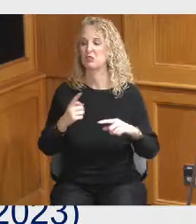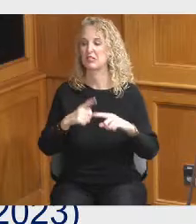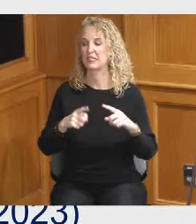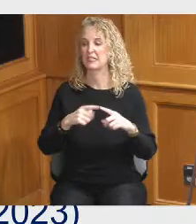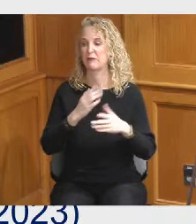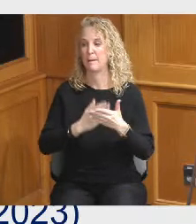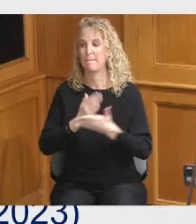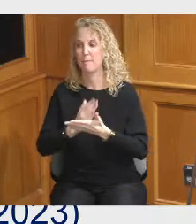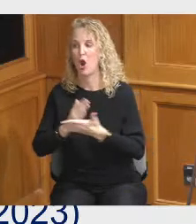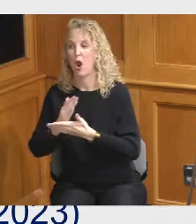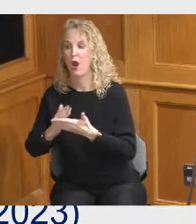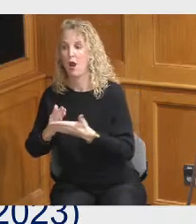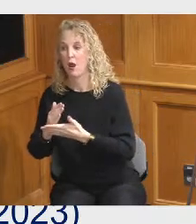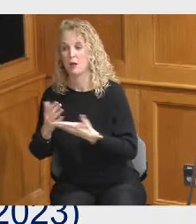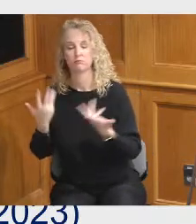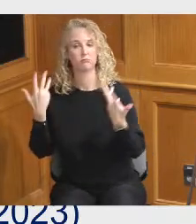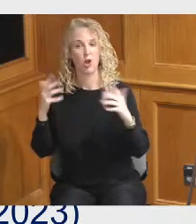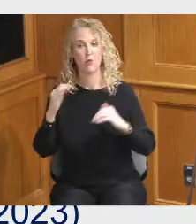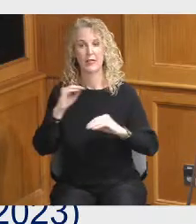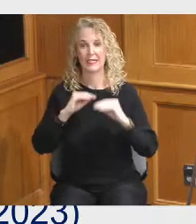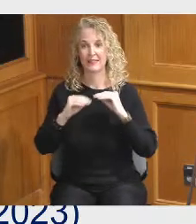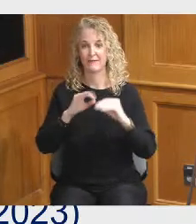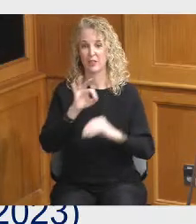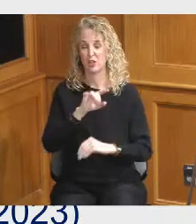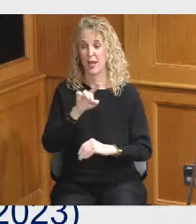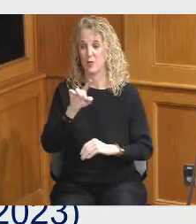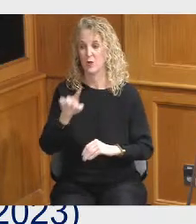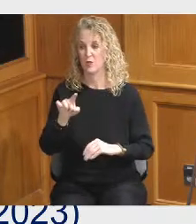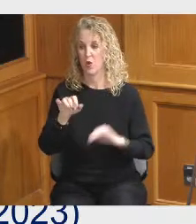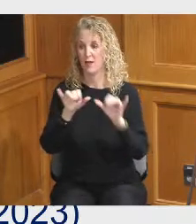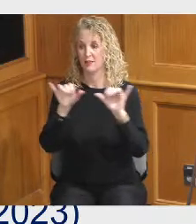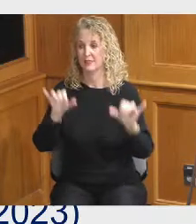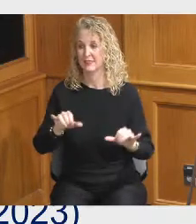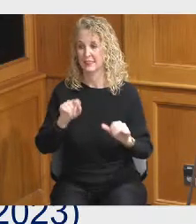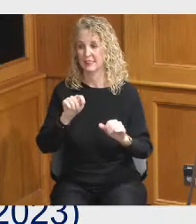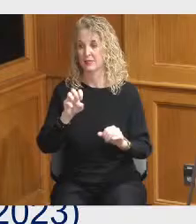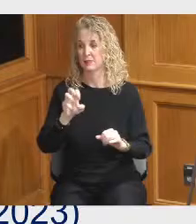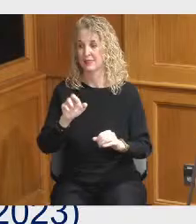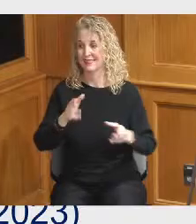completion dates we've already completed the 911 system tower that was done back in 2023